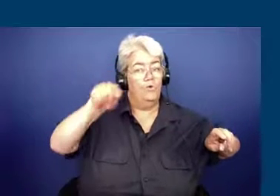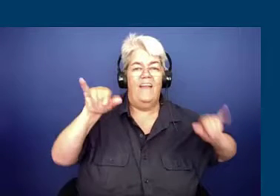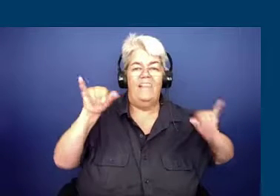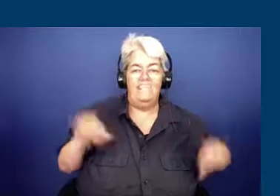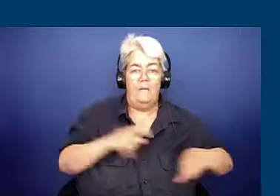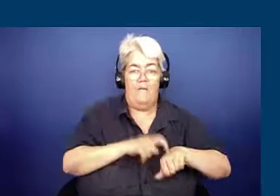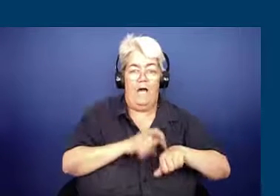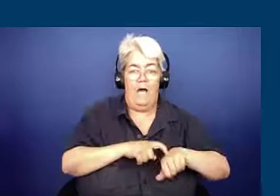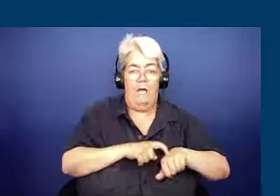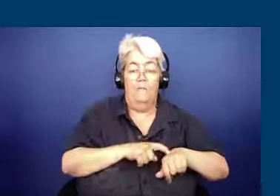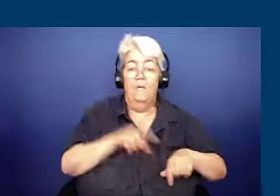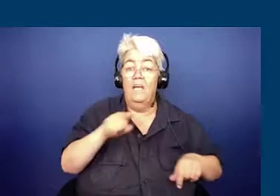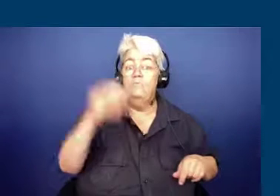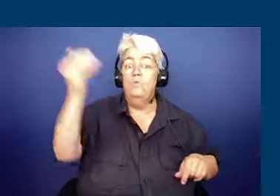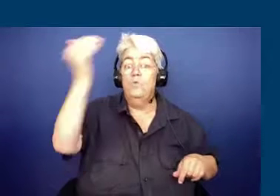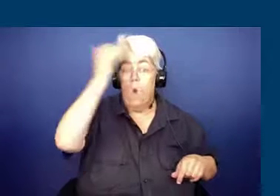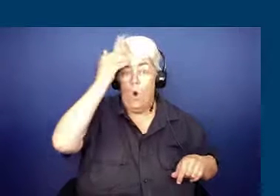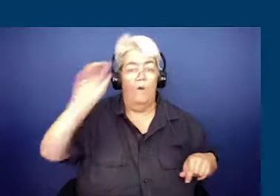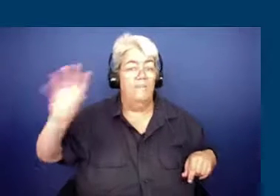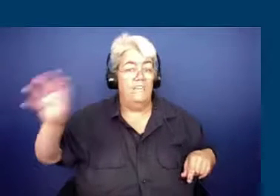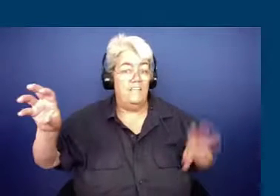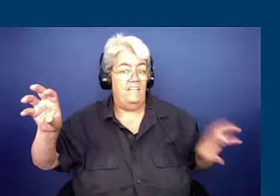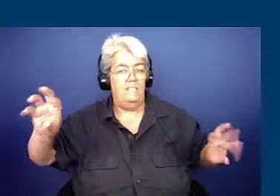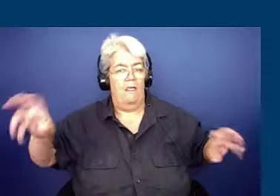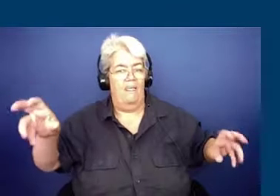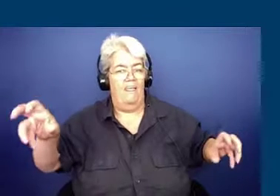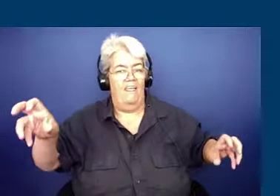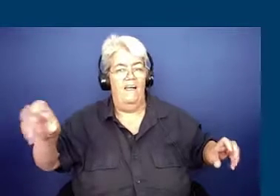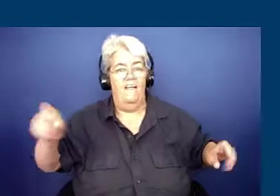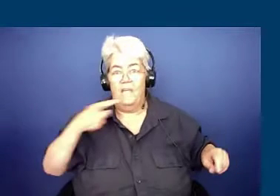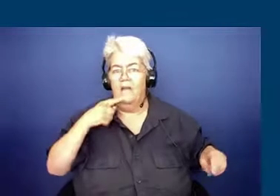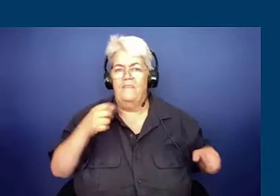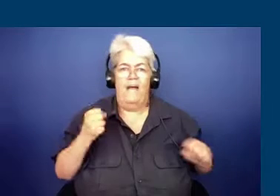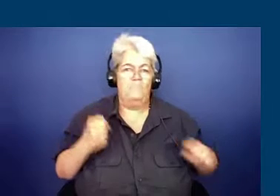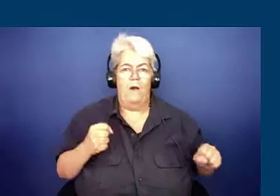that this is happening, then this is power. You can leverage this and use this to make your